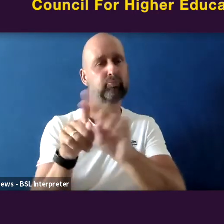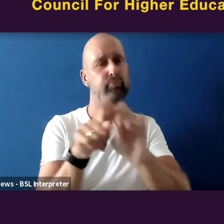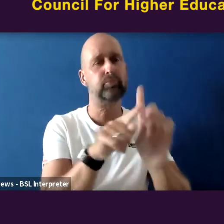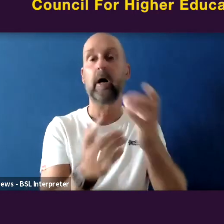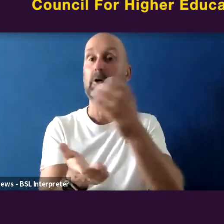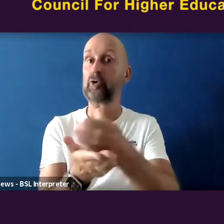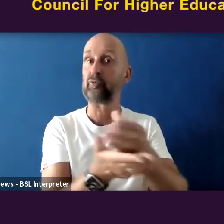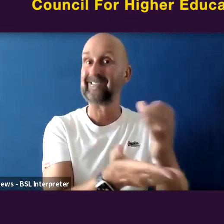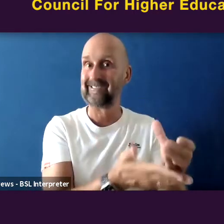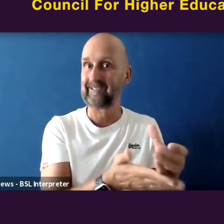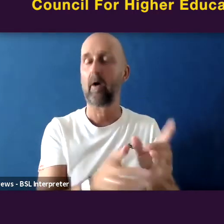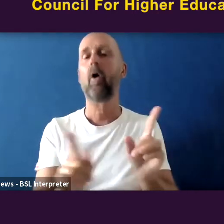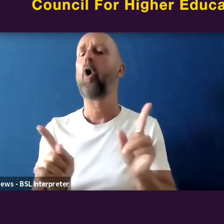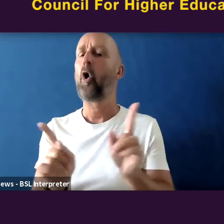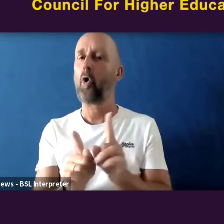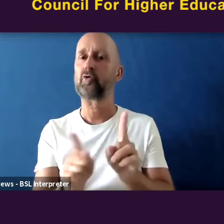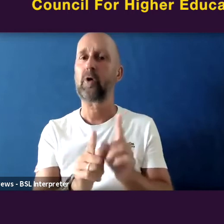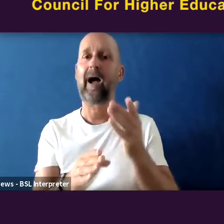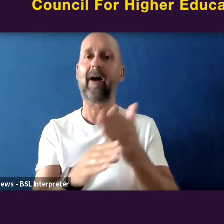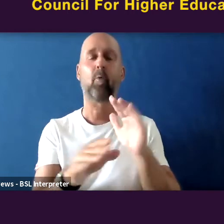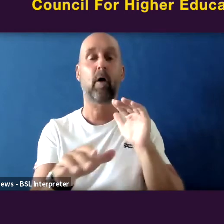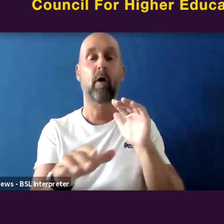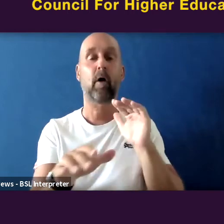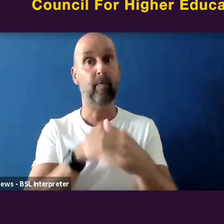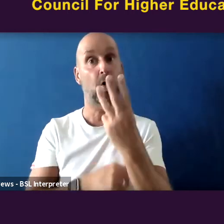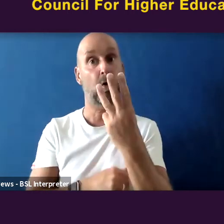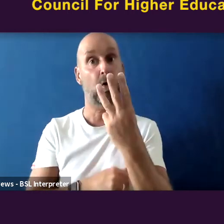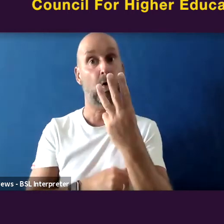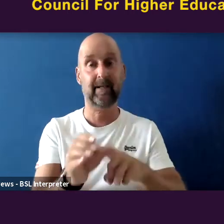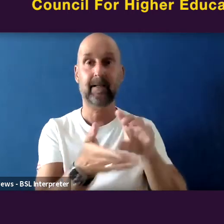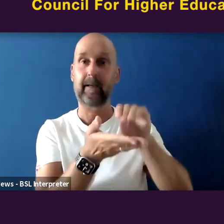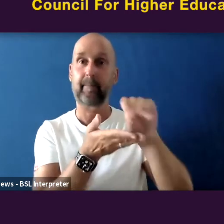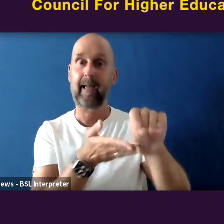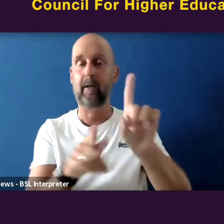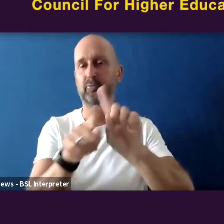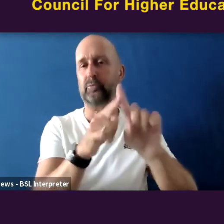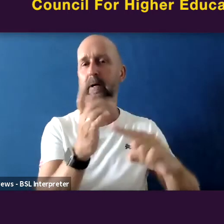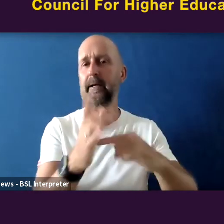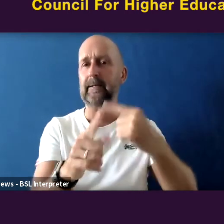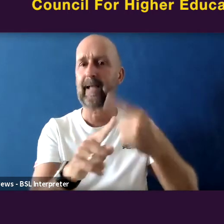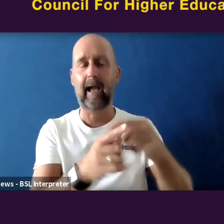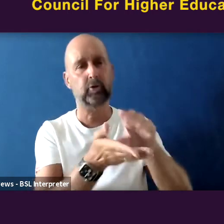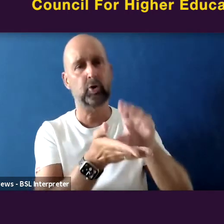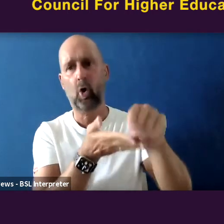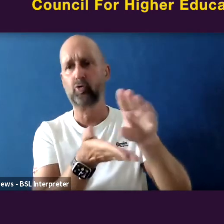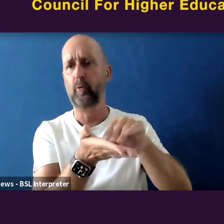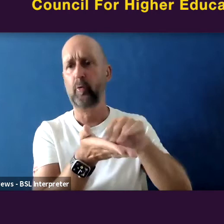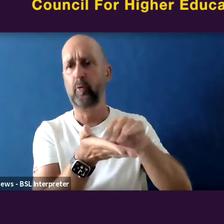I also have worked for over 30 years, paying my taxes, and contributing so I really do feel